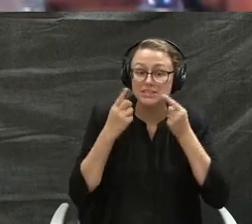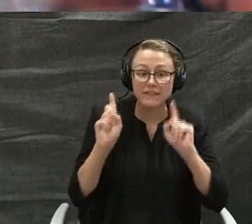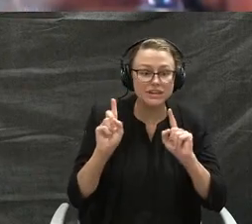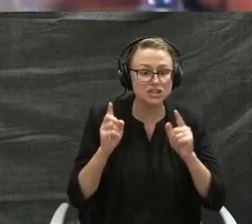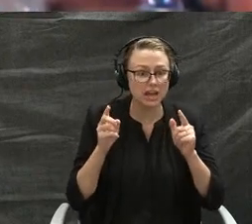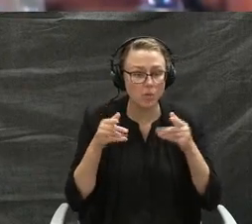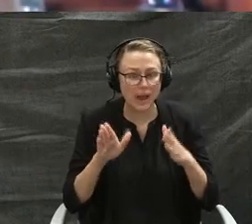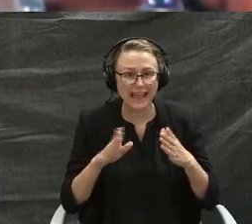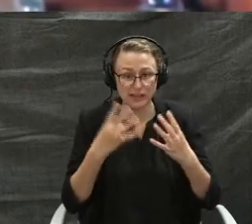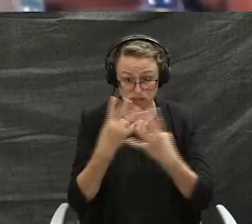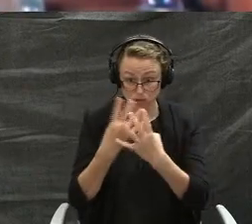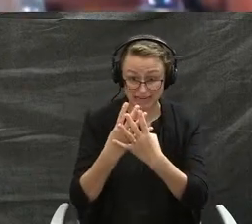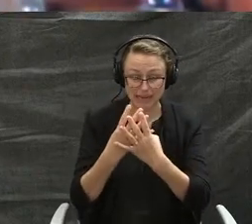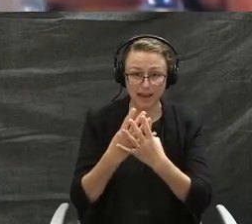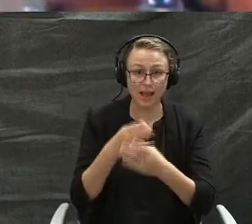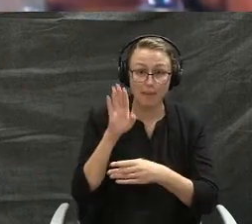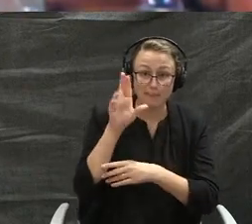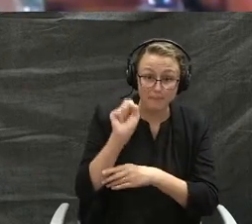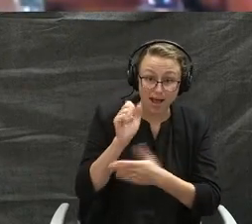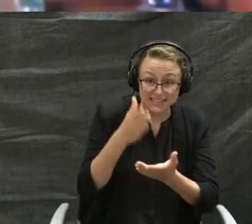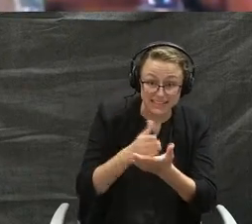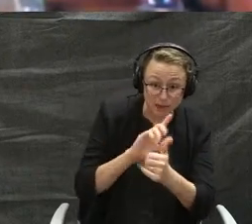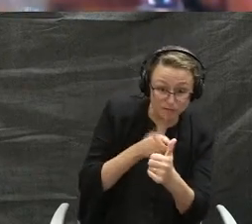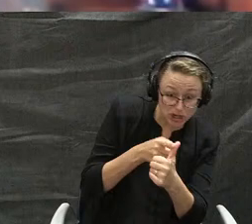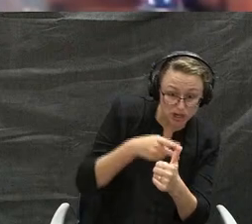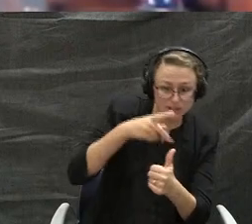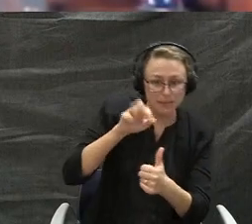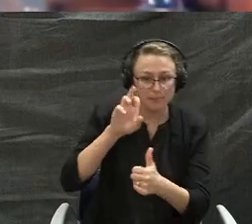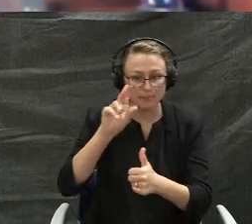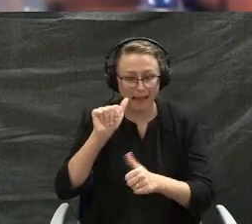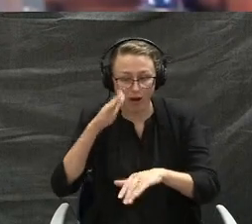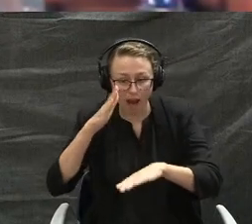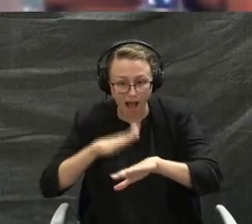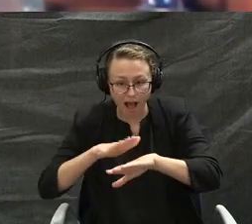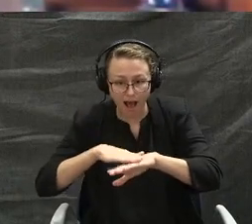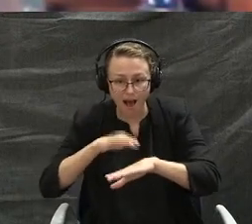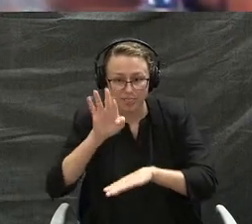bus stop? Is it having a para on the bus that still to be decided